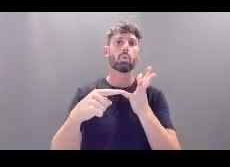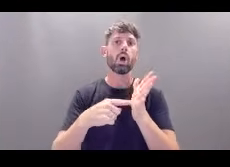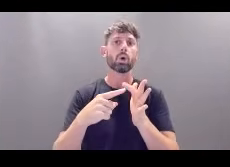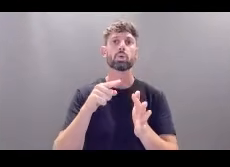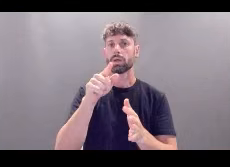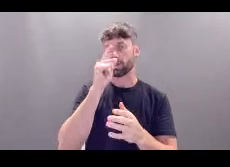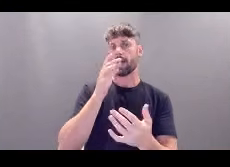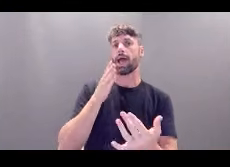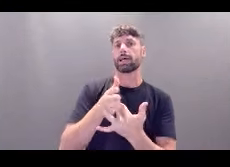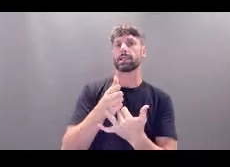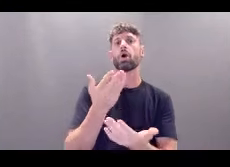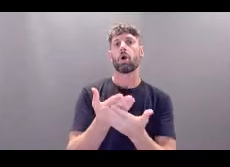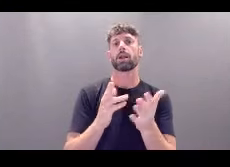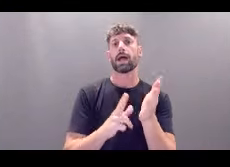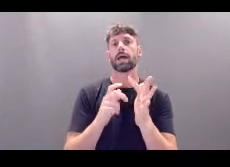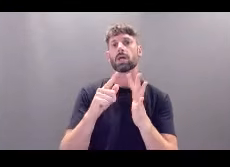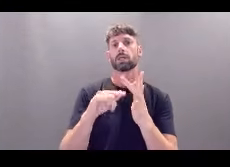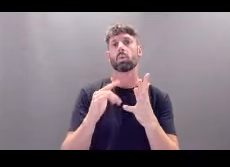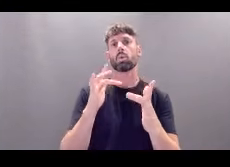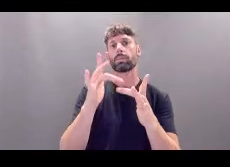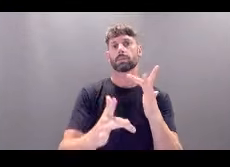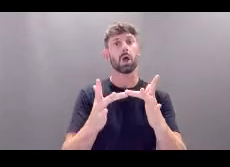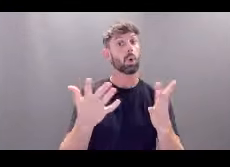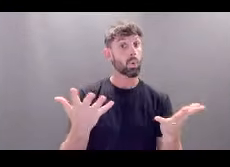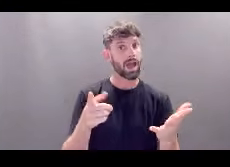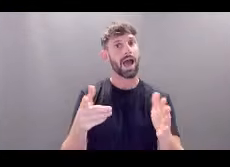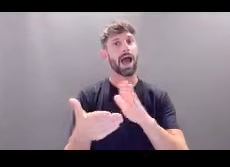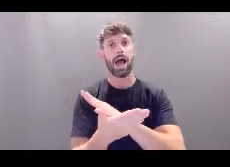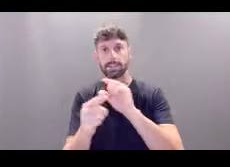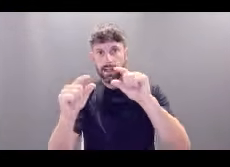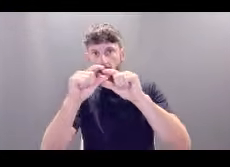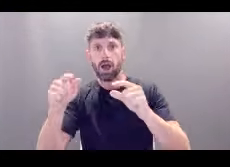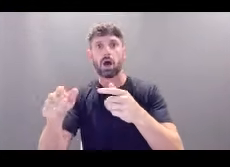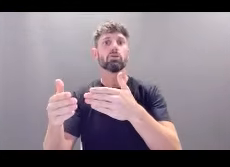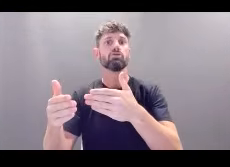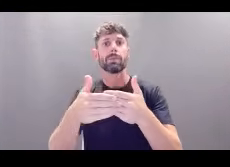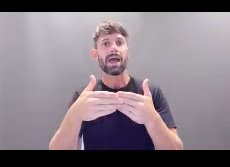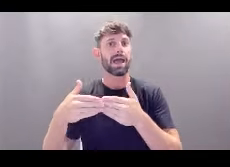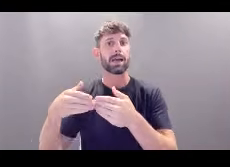the NDIS website under repairs, maintenance and replacement.